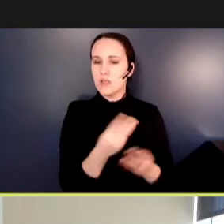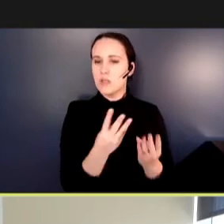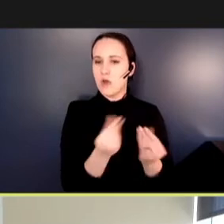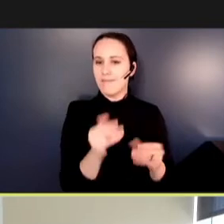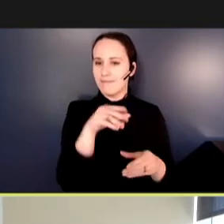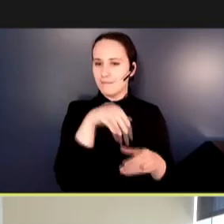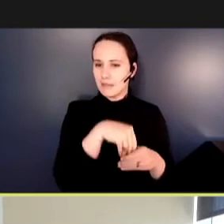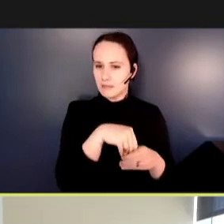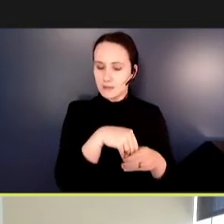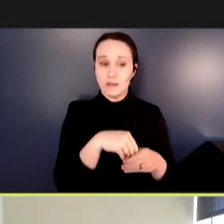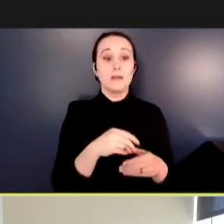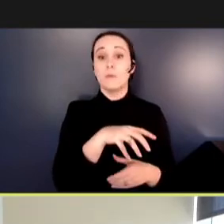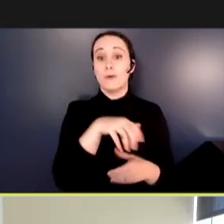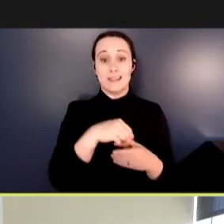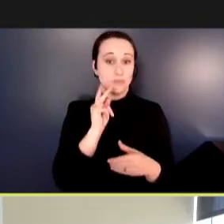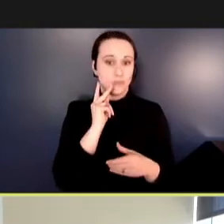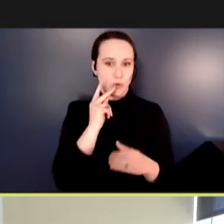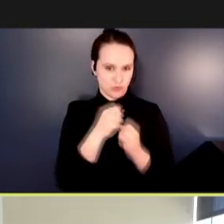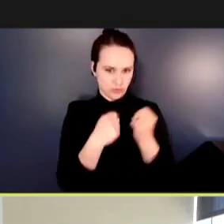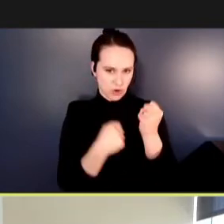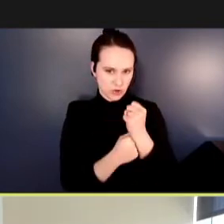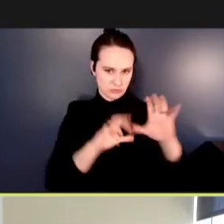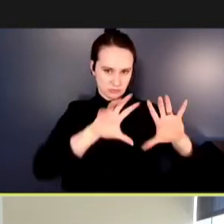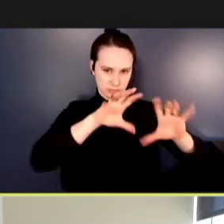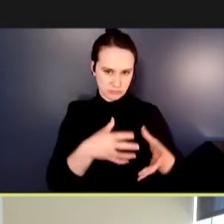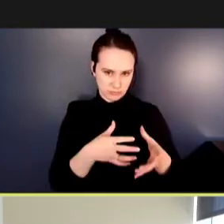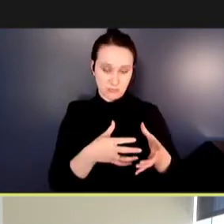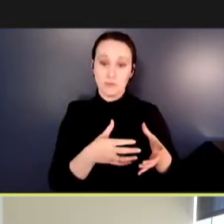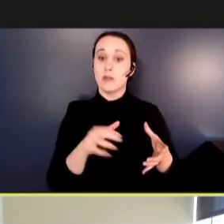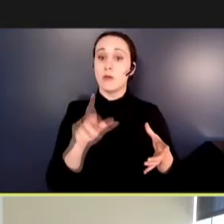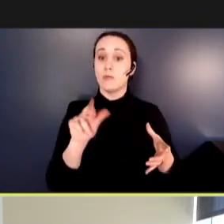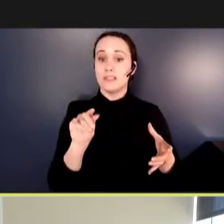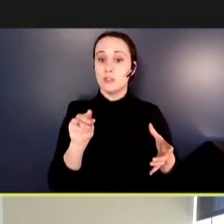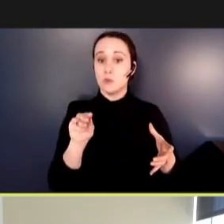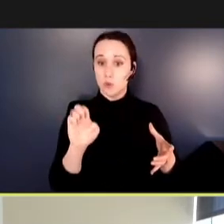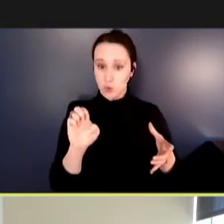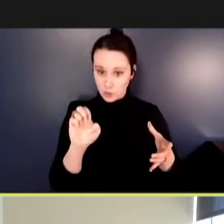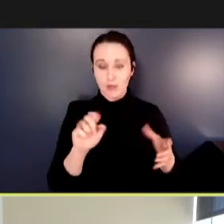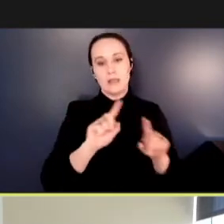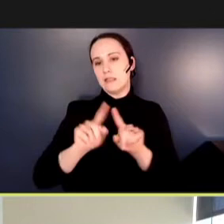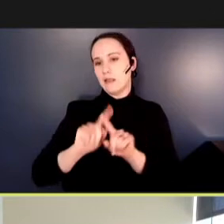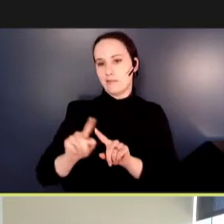protein structure. These residues depicted here with varying degrees of solvent accessibility